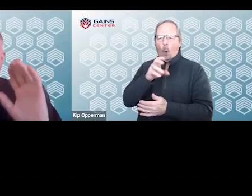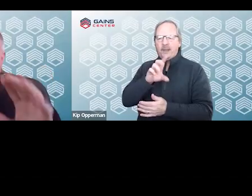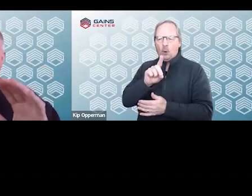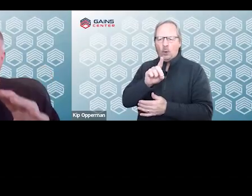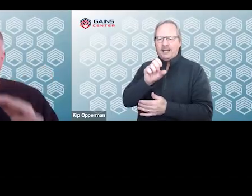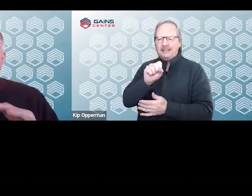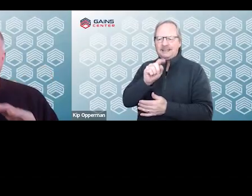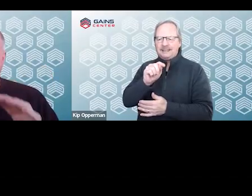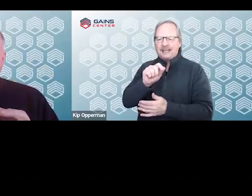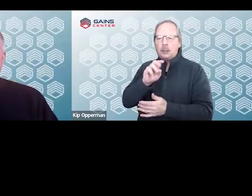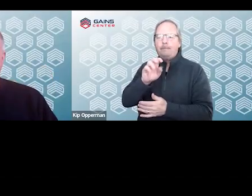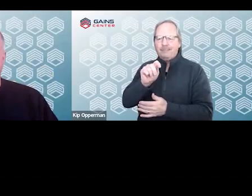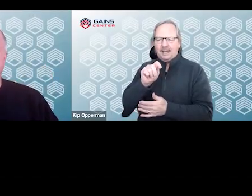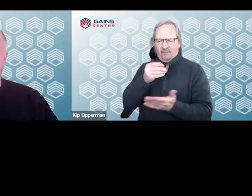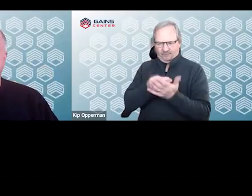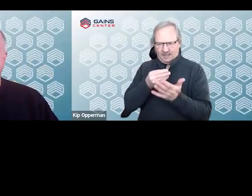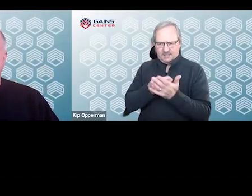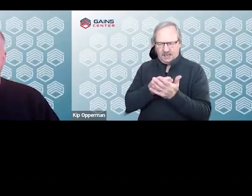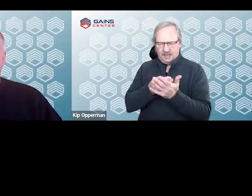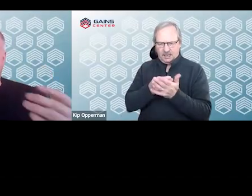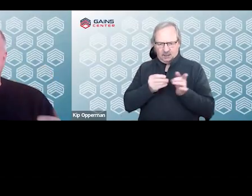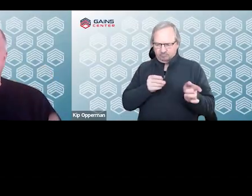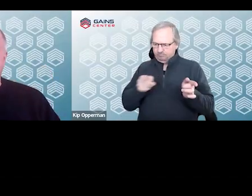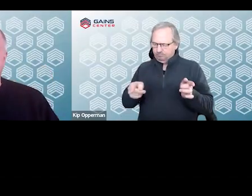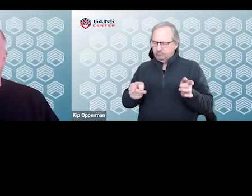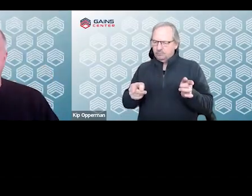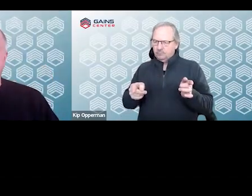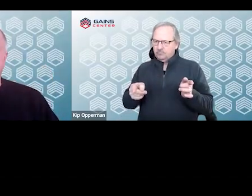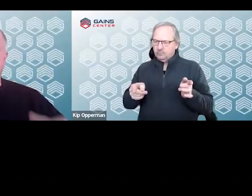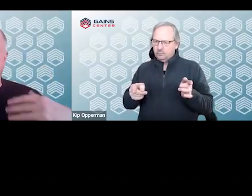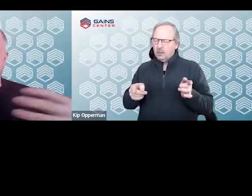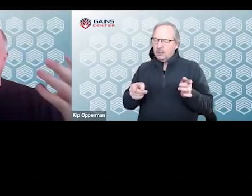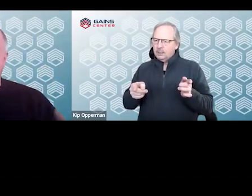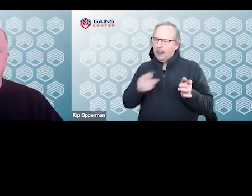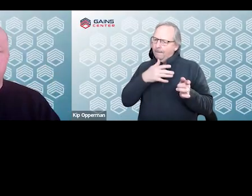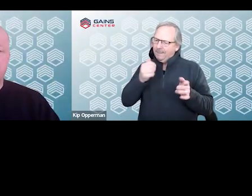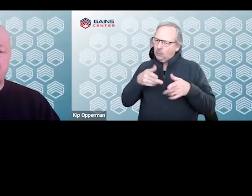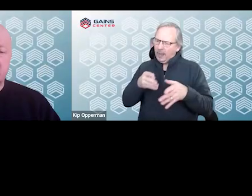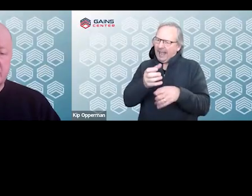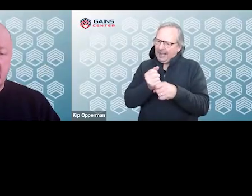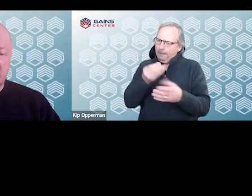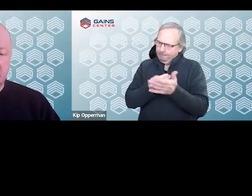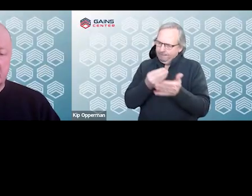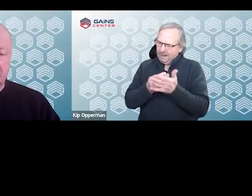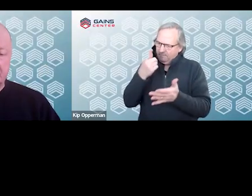are probably the two most rapid ways of going about getting funding for contingency management.